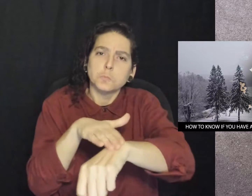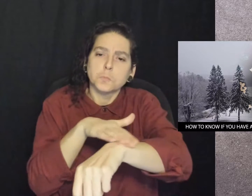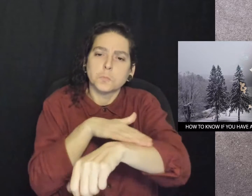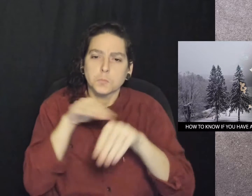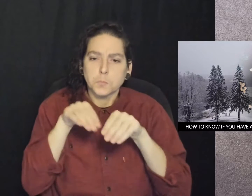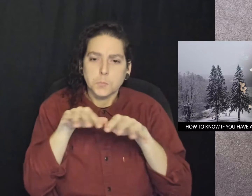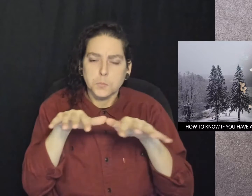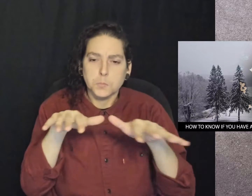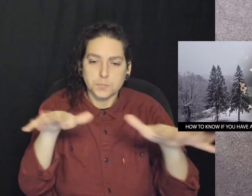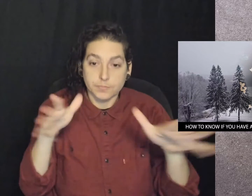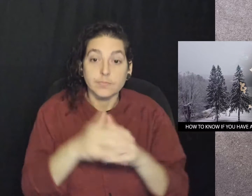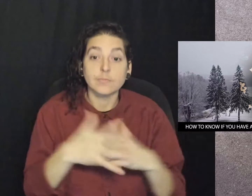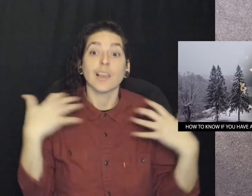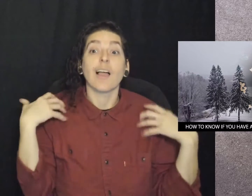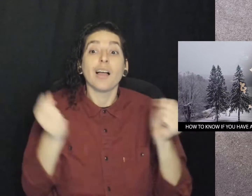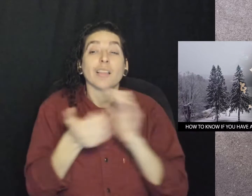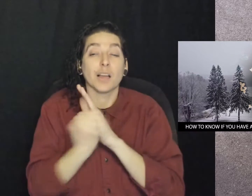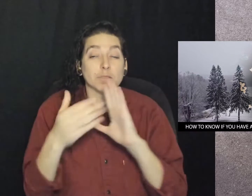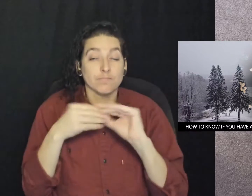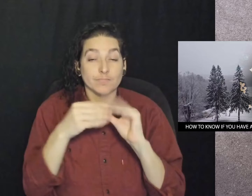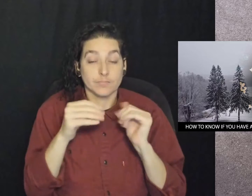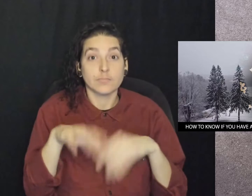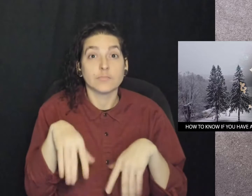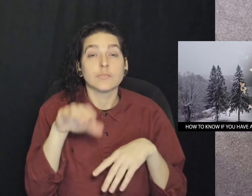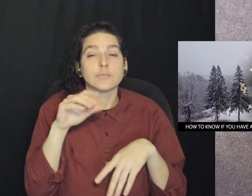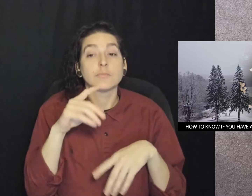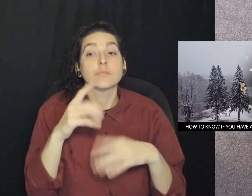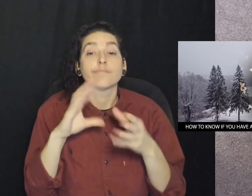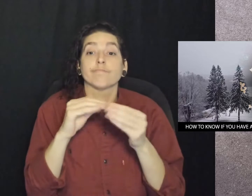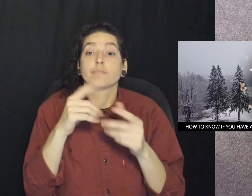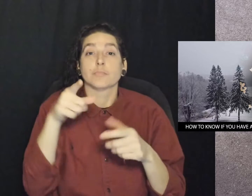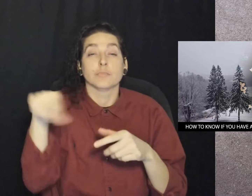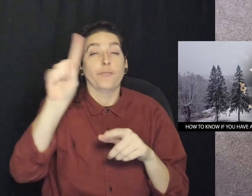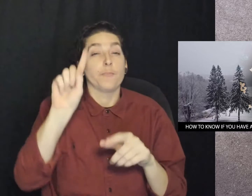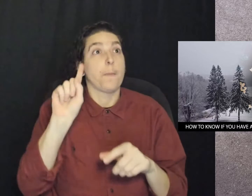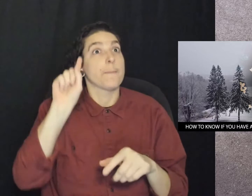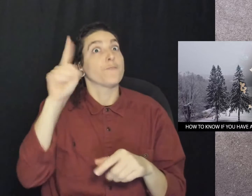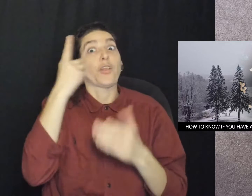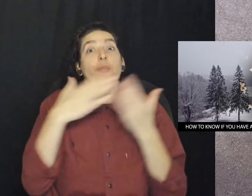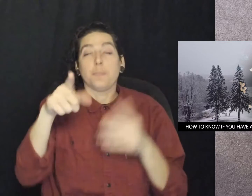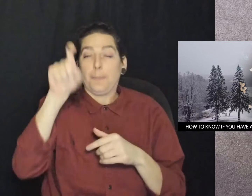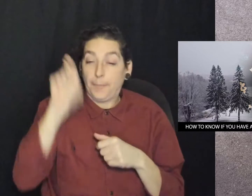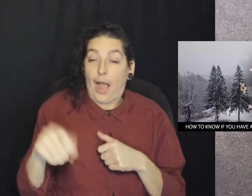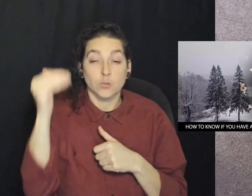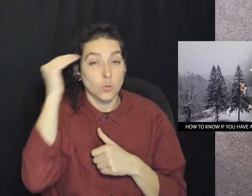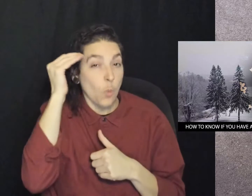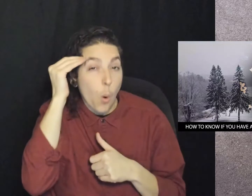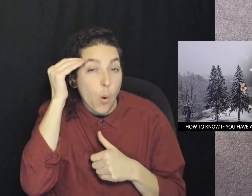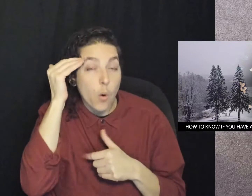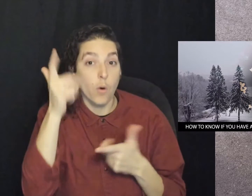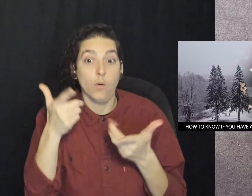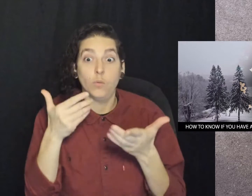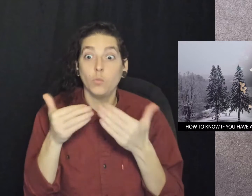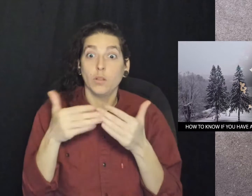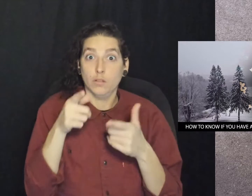top 400,000 per day to slow the spread health experts say you must first know